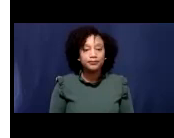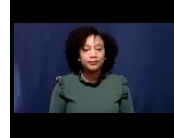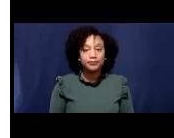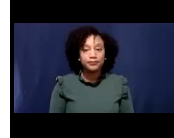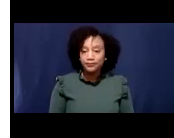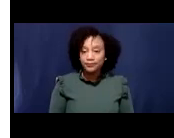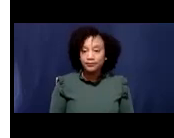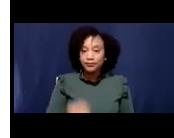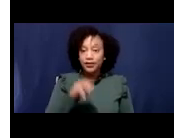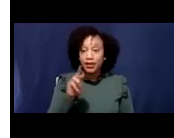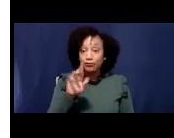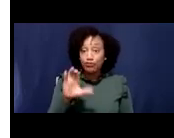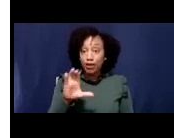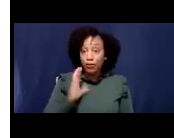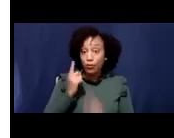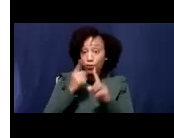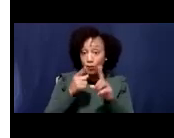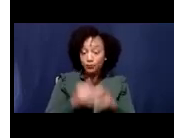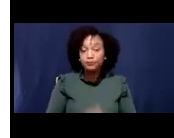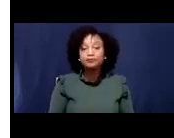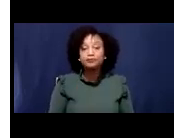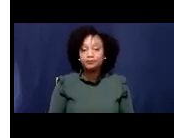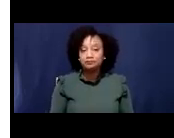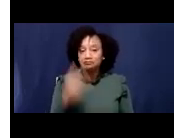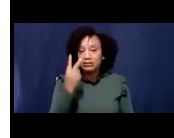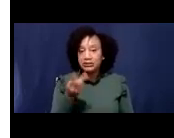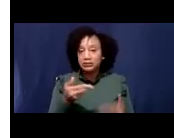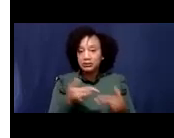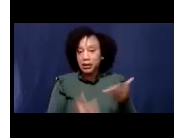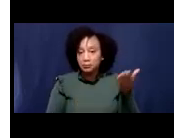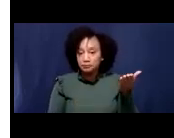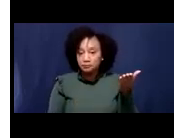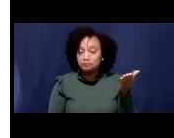MRAC's mission is shown on this slide and I will read this aloud.